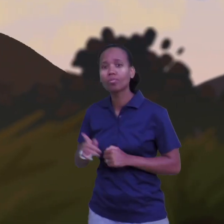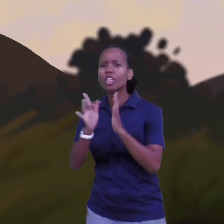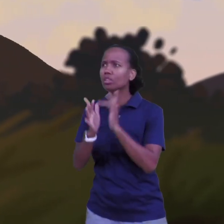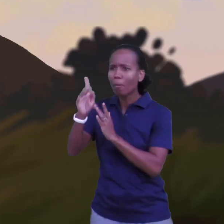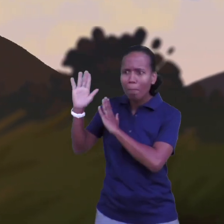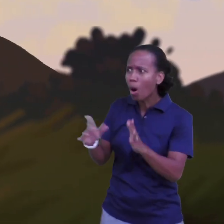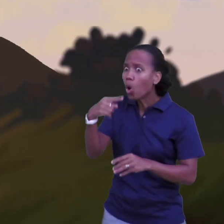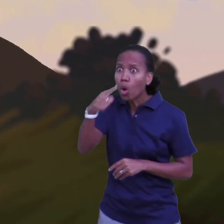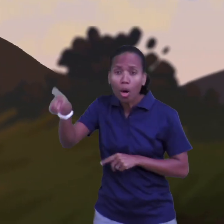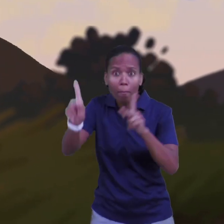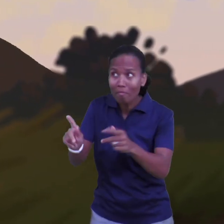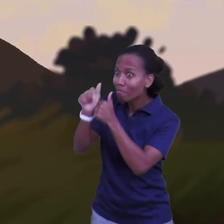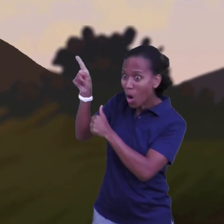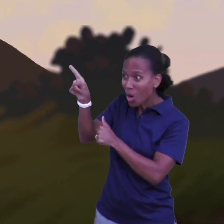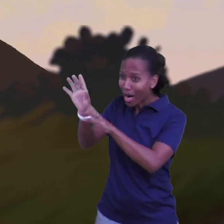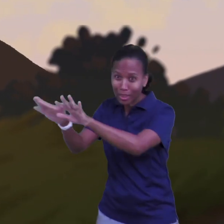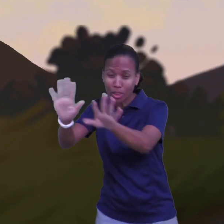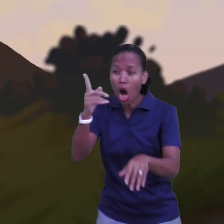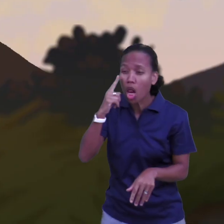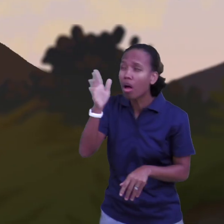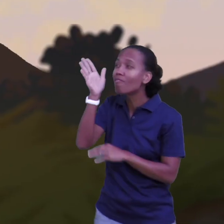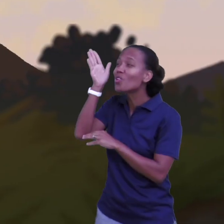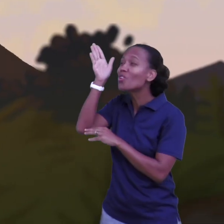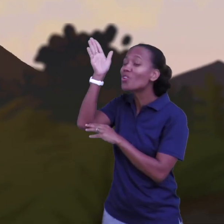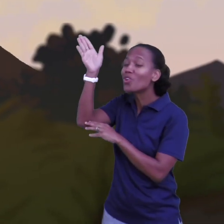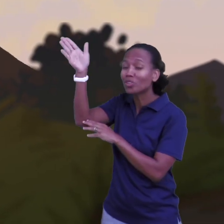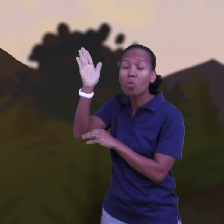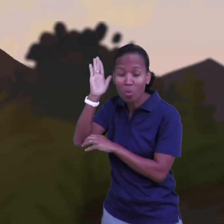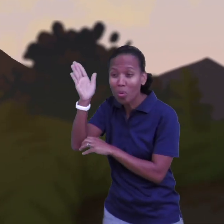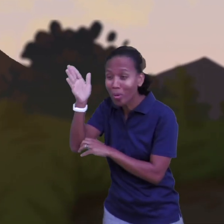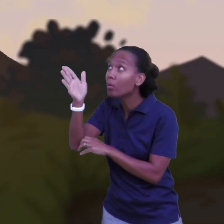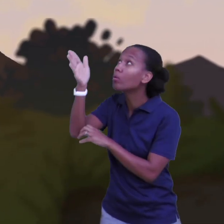Tim: Well, Jesus was preparing his closest followers for the greatest surprise yet.